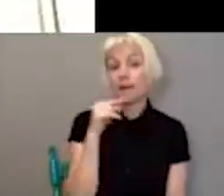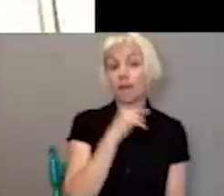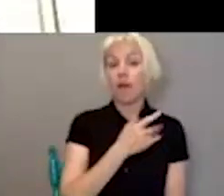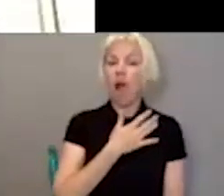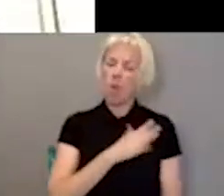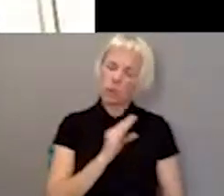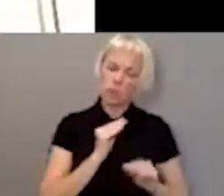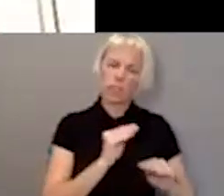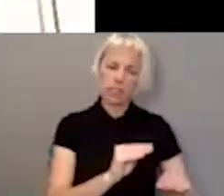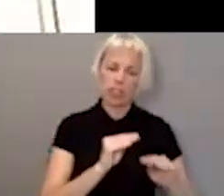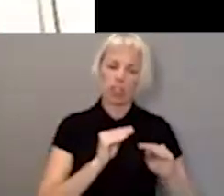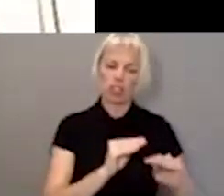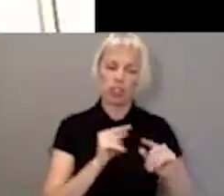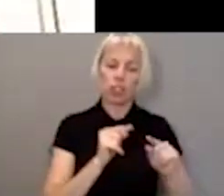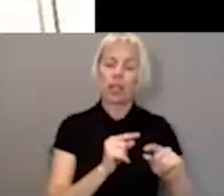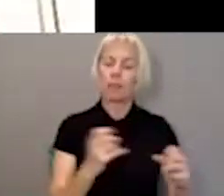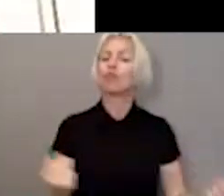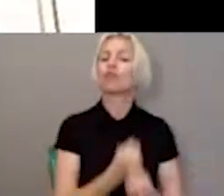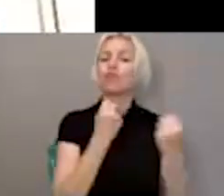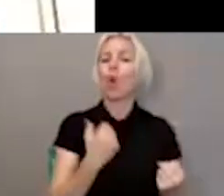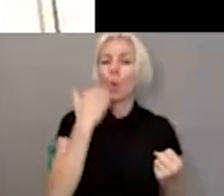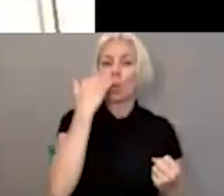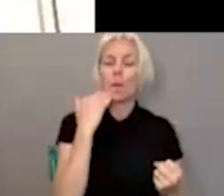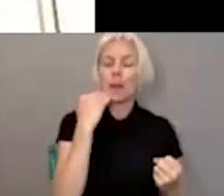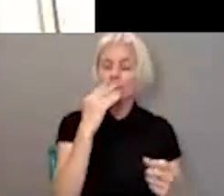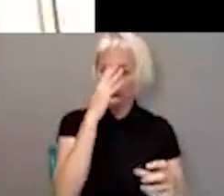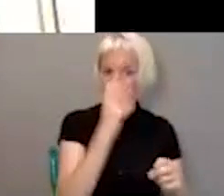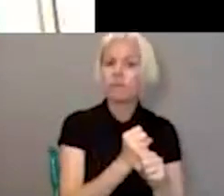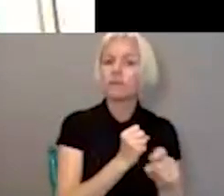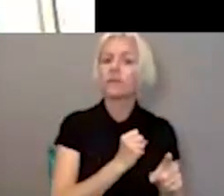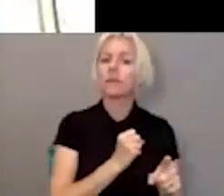absolute empowerment for women, the need for him to be respectful in all sorts of ways